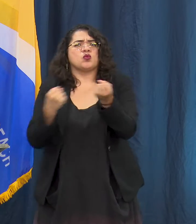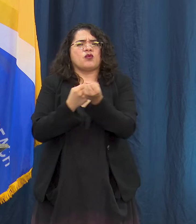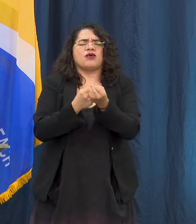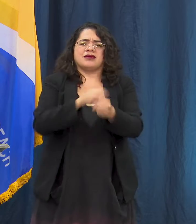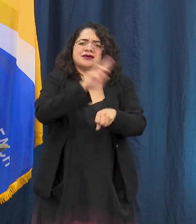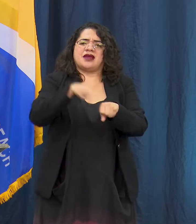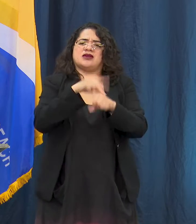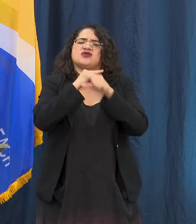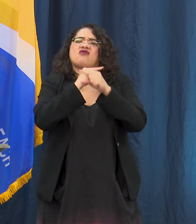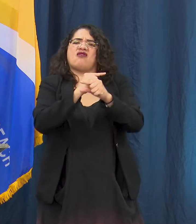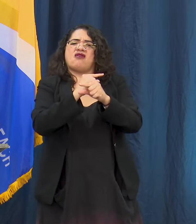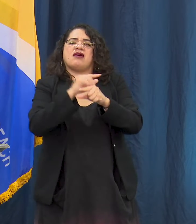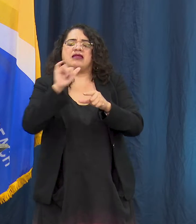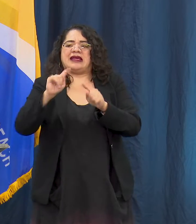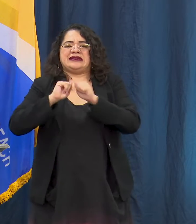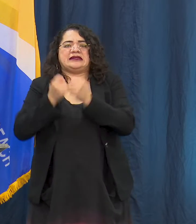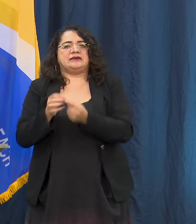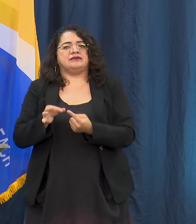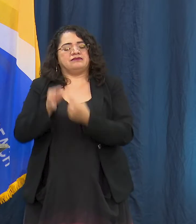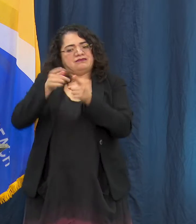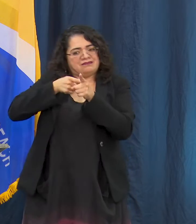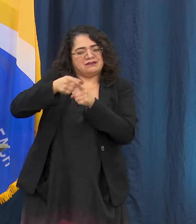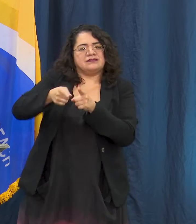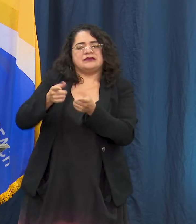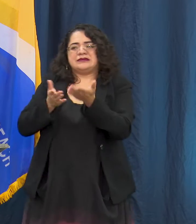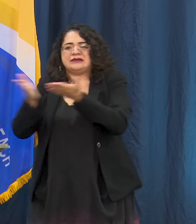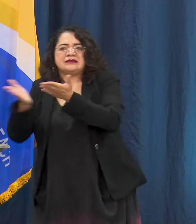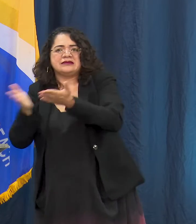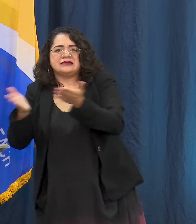interested in this you can go to our COVID-19 website or call our info line